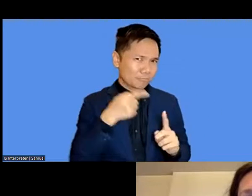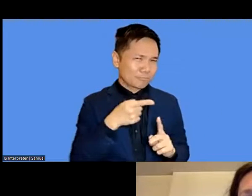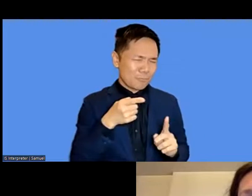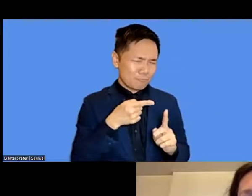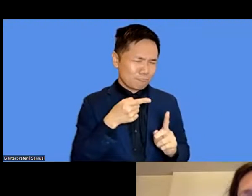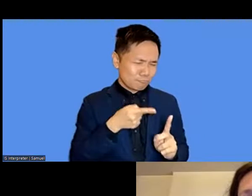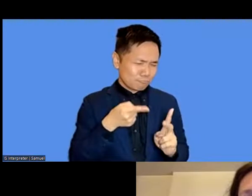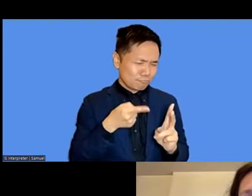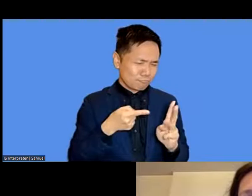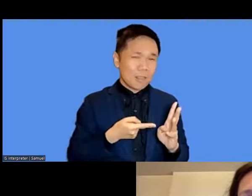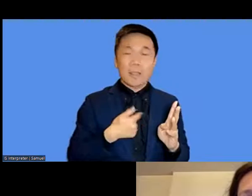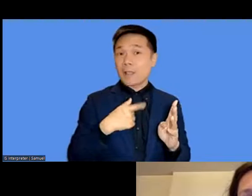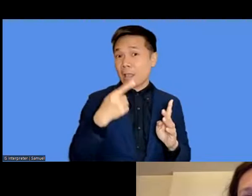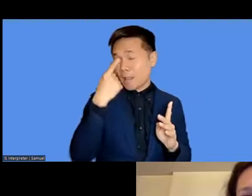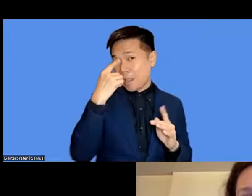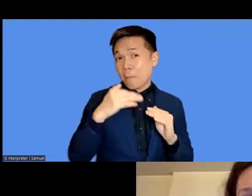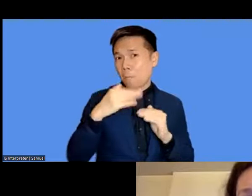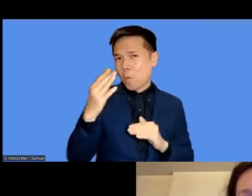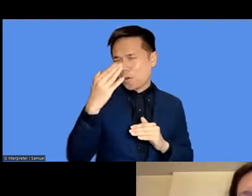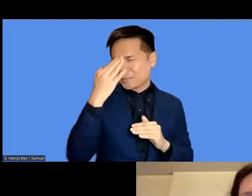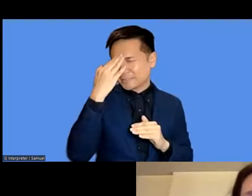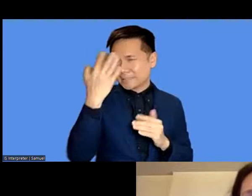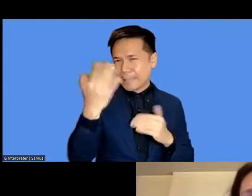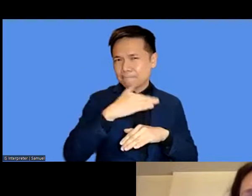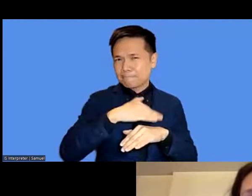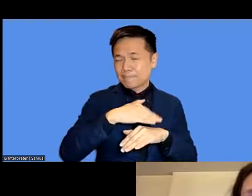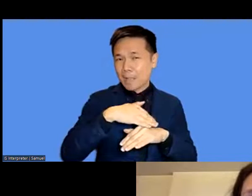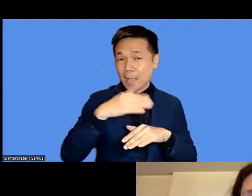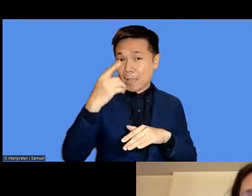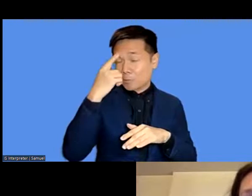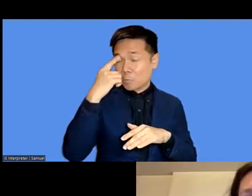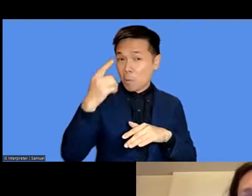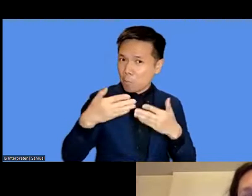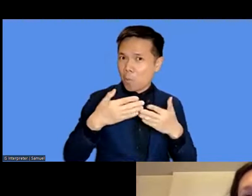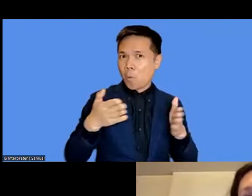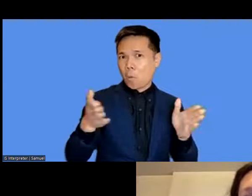I would like to spend more time talking about how to create a comprehensive model that builds